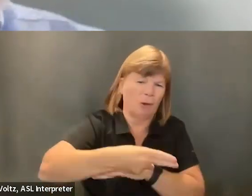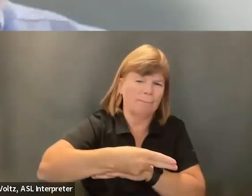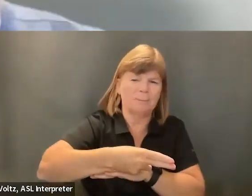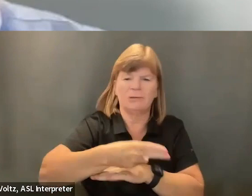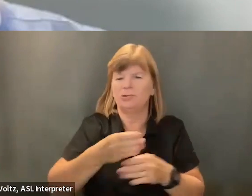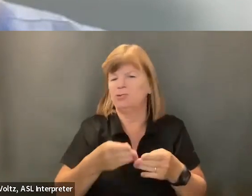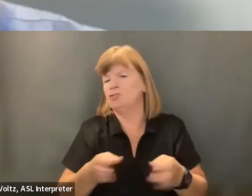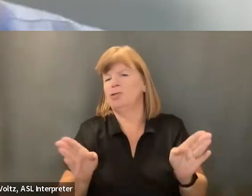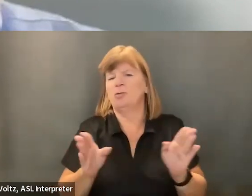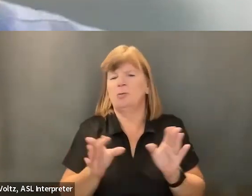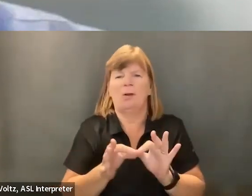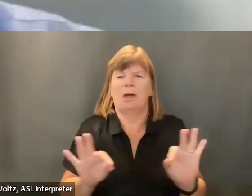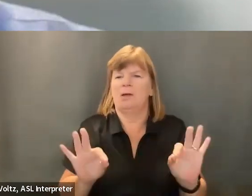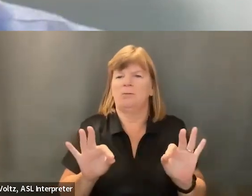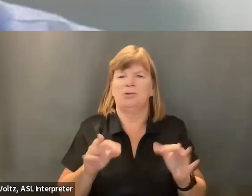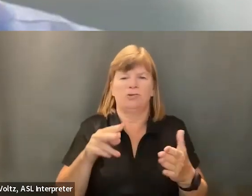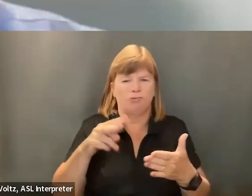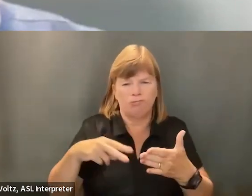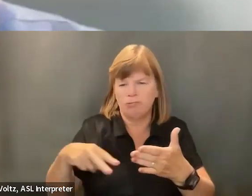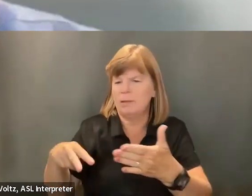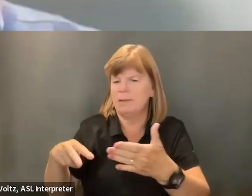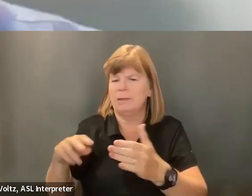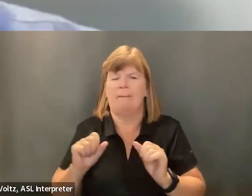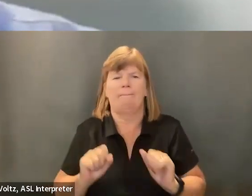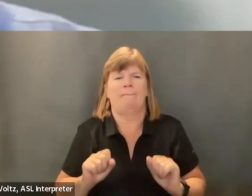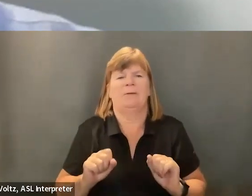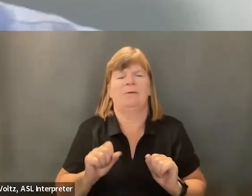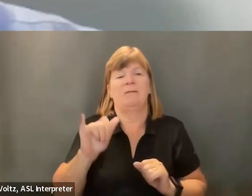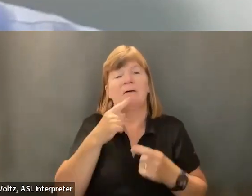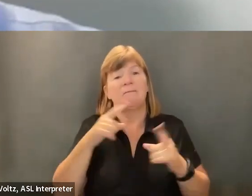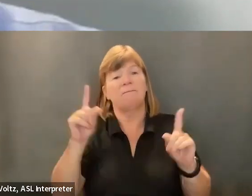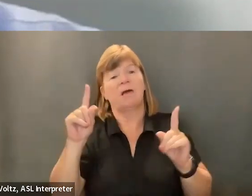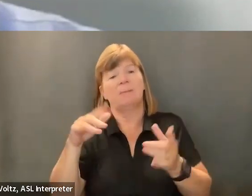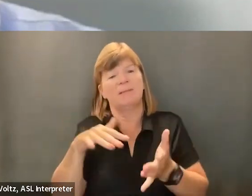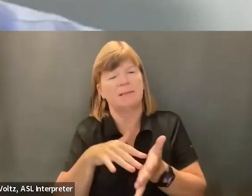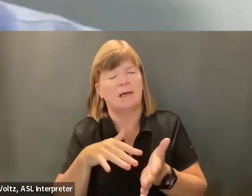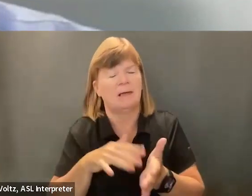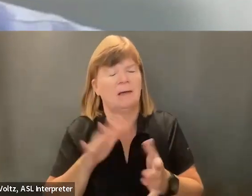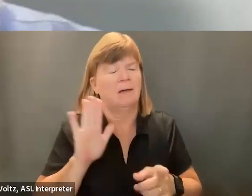ability general reading ability the famous study about baseball where they had poor readers they